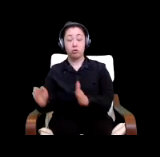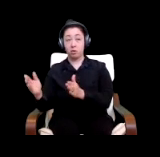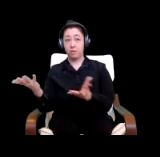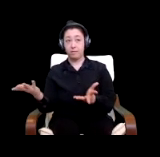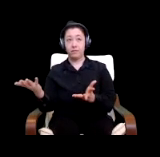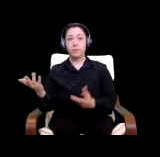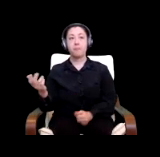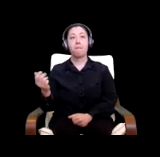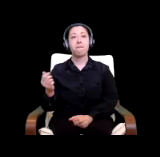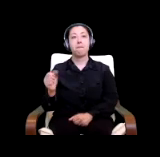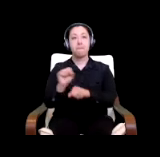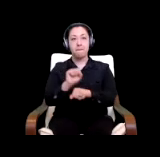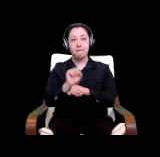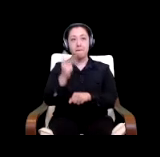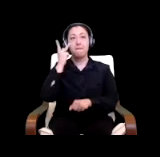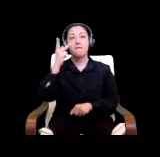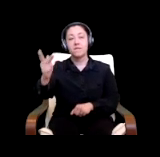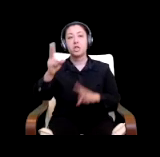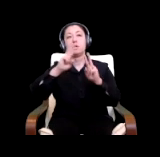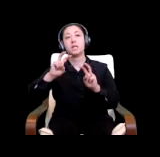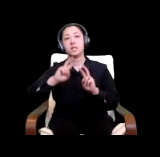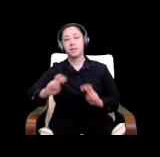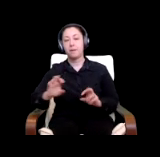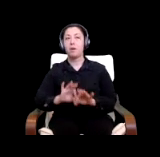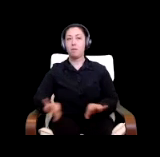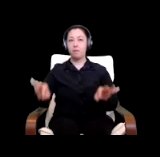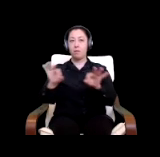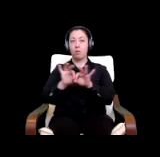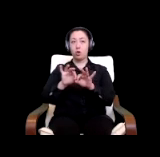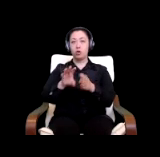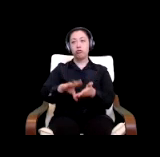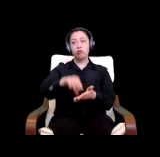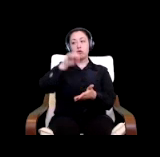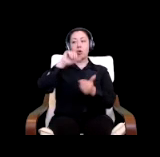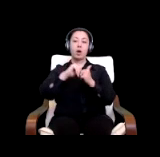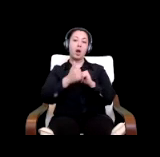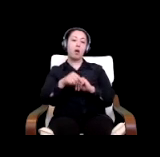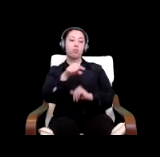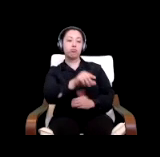for learning how the student uses their vision and how educational materials should be presented